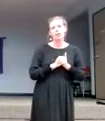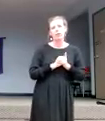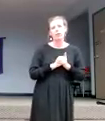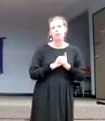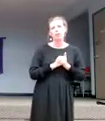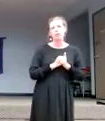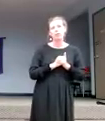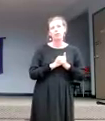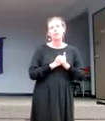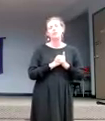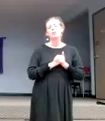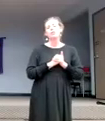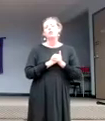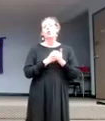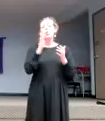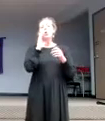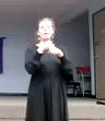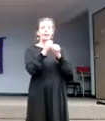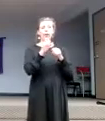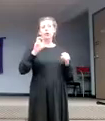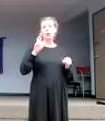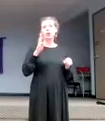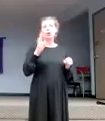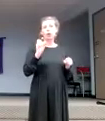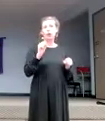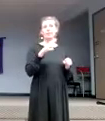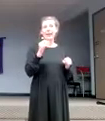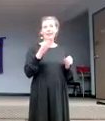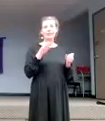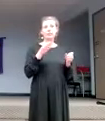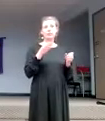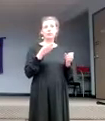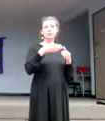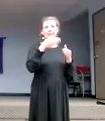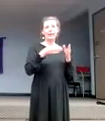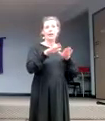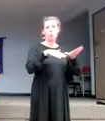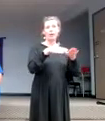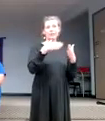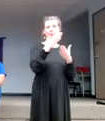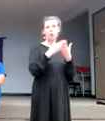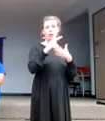What about curbs? The question is, will we construct curbs and sidewalks as part of the project? We do not